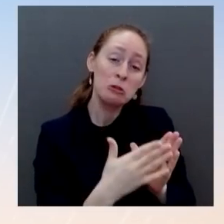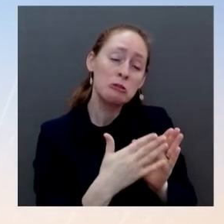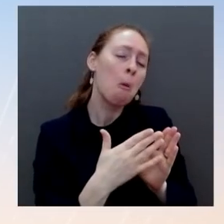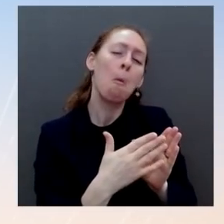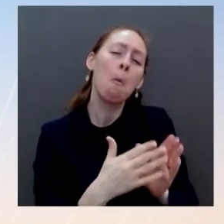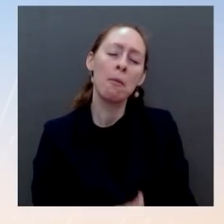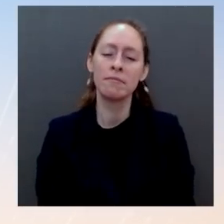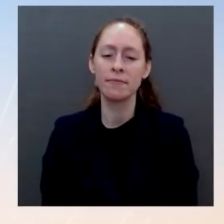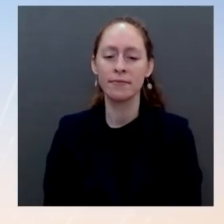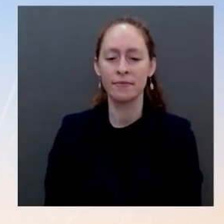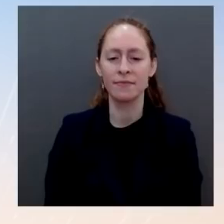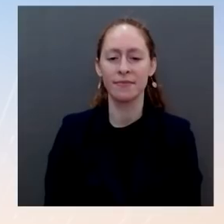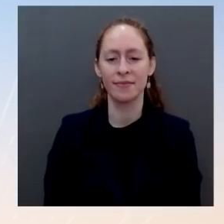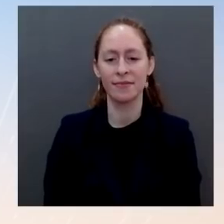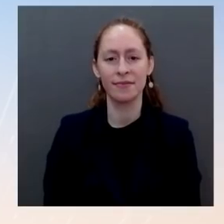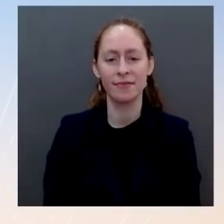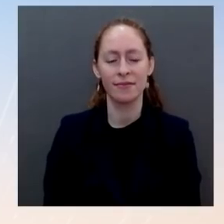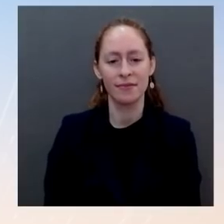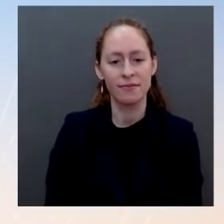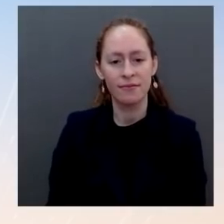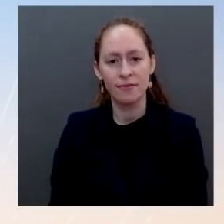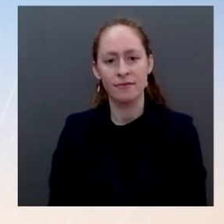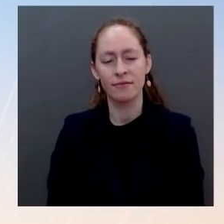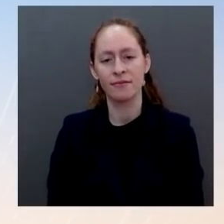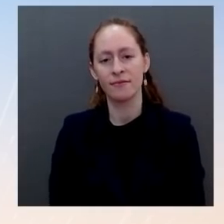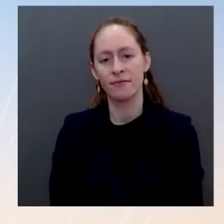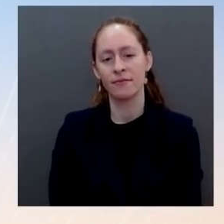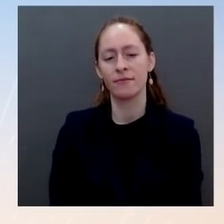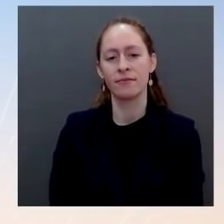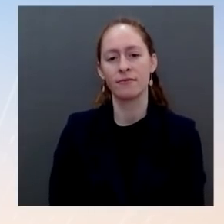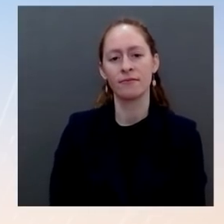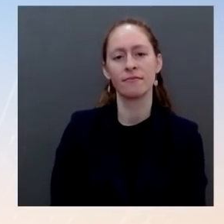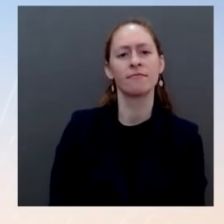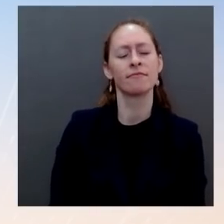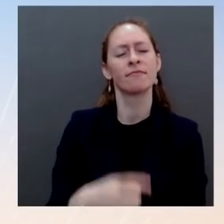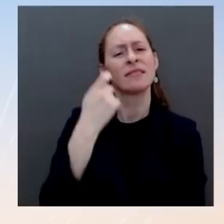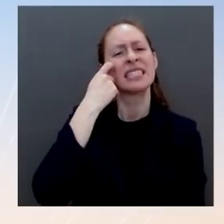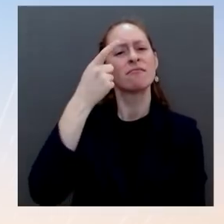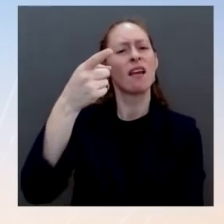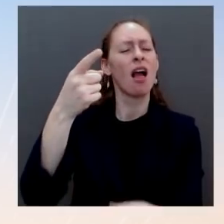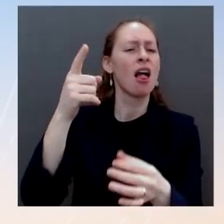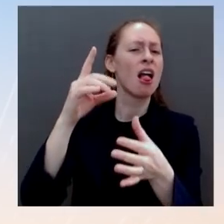Given the urgency that the President laid out today to protecting the right to vote, will we see the President